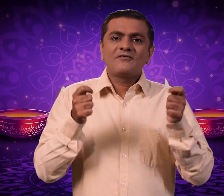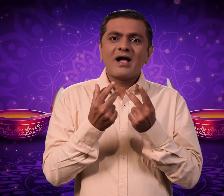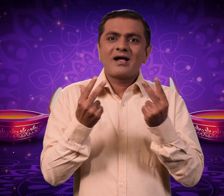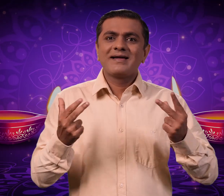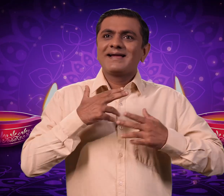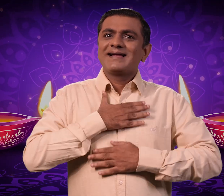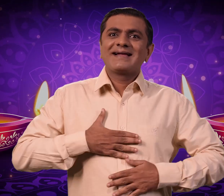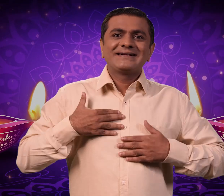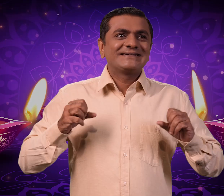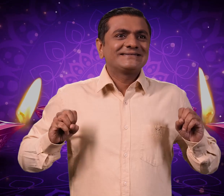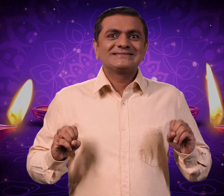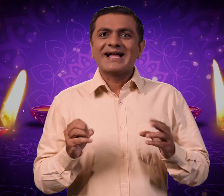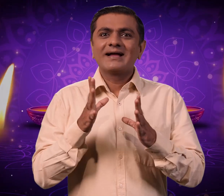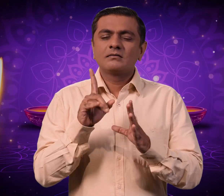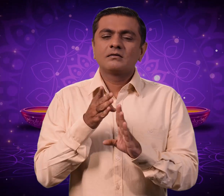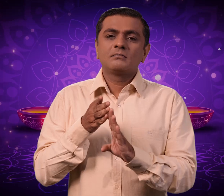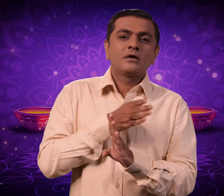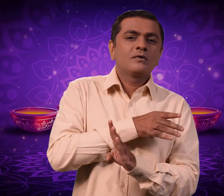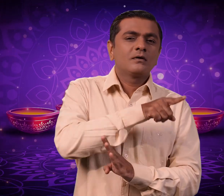Before diwali starts,